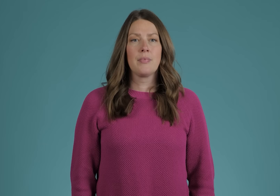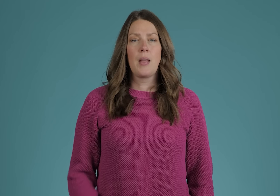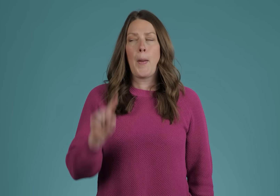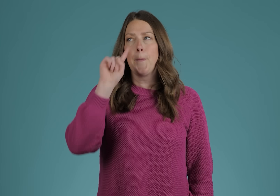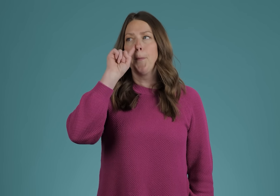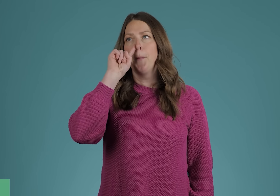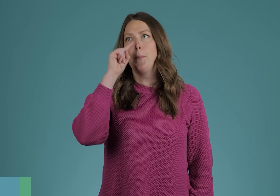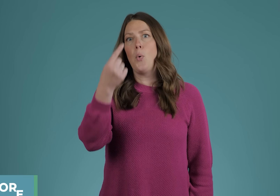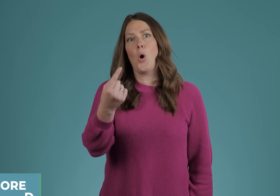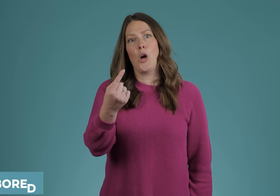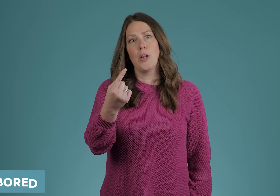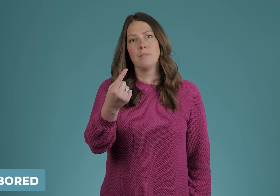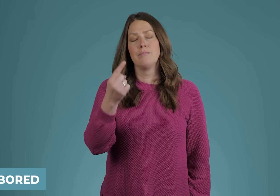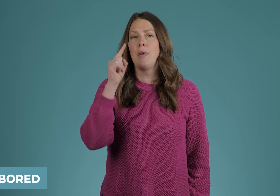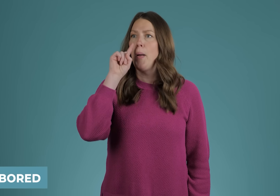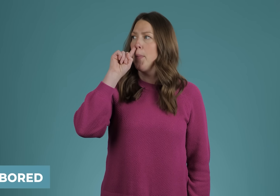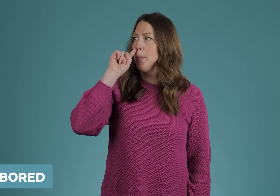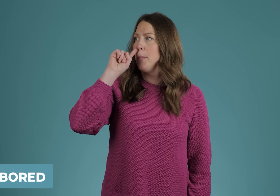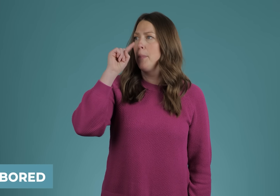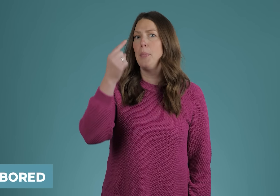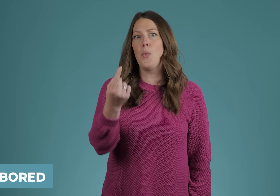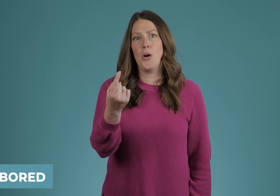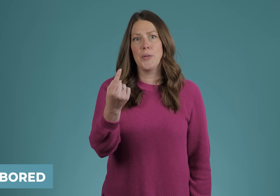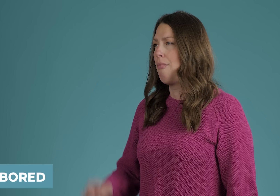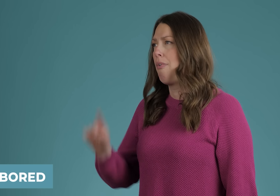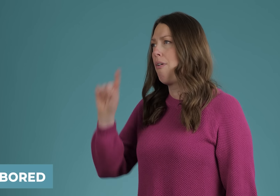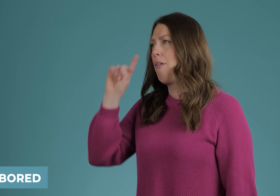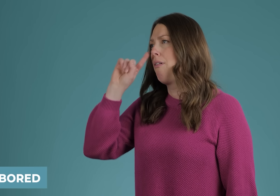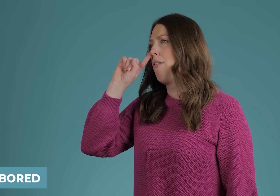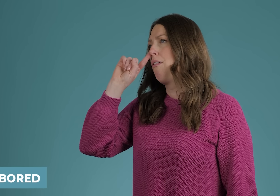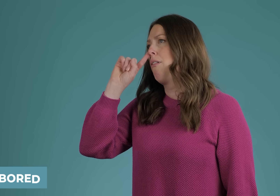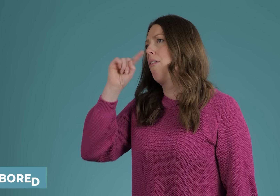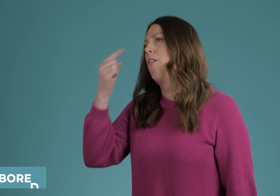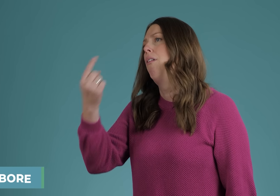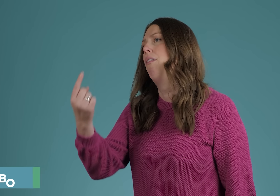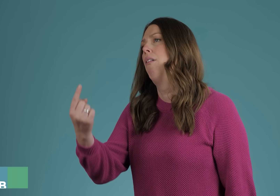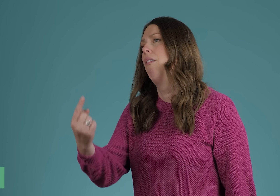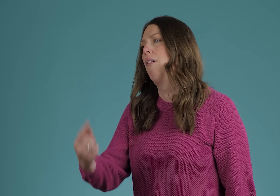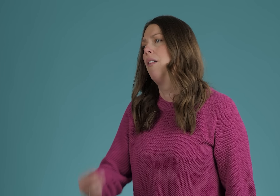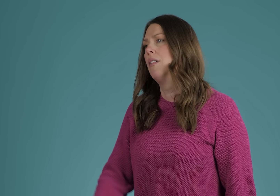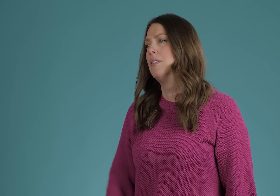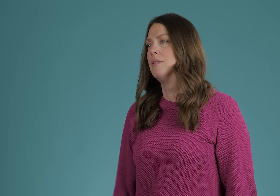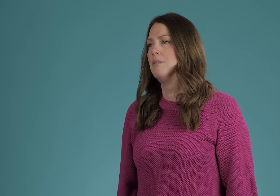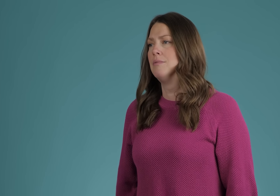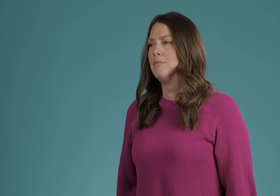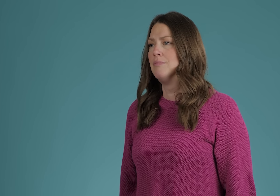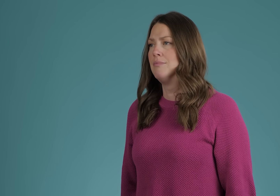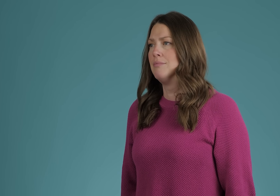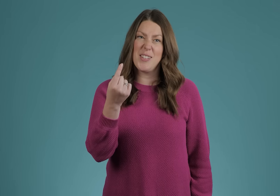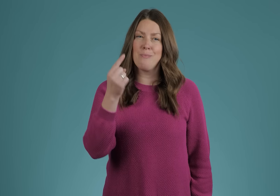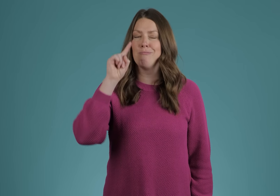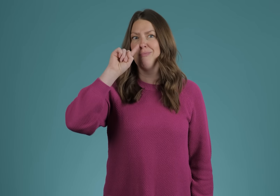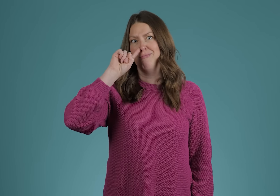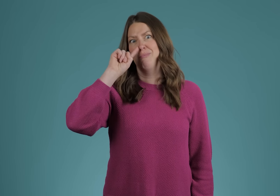Bored You're so bored that you're picking your nose